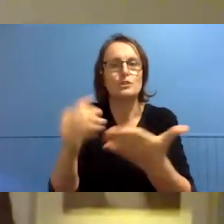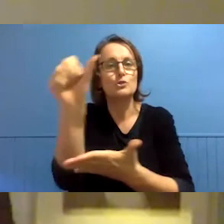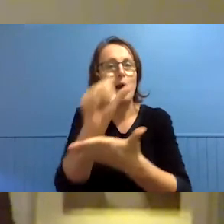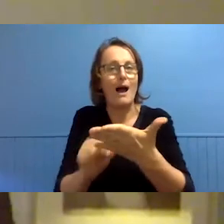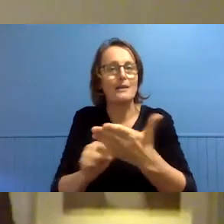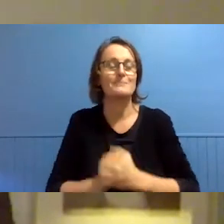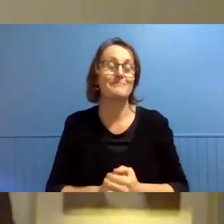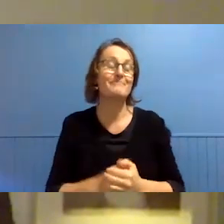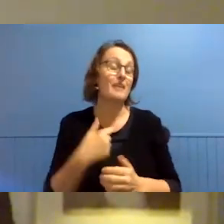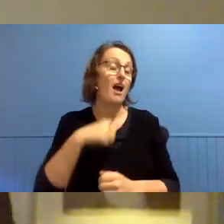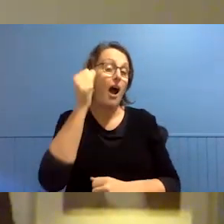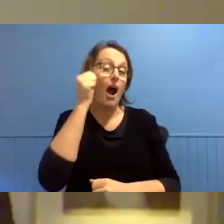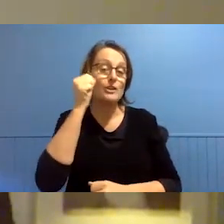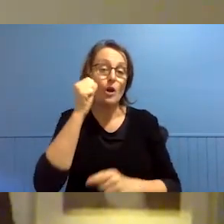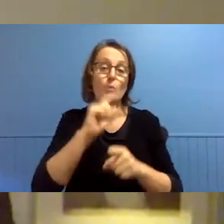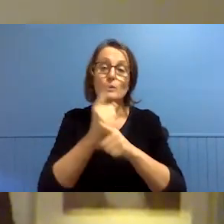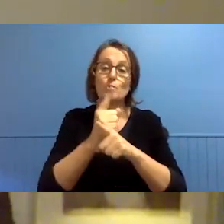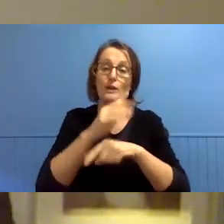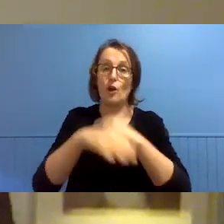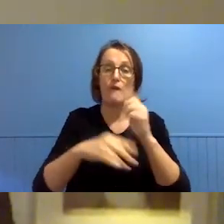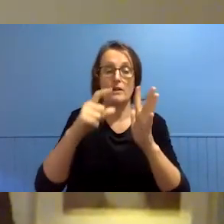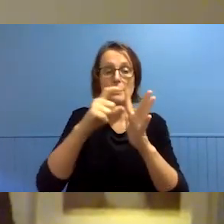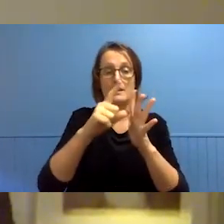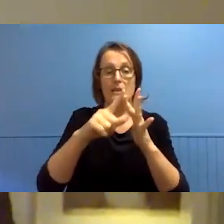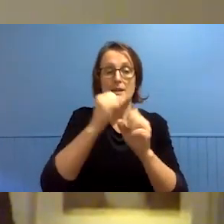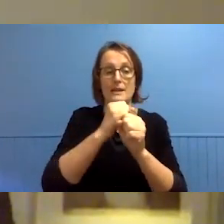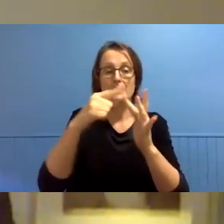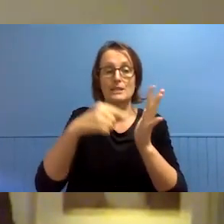we have been having around digital sovereignty, the online space